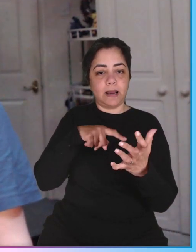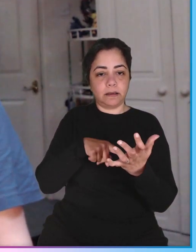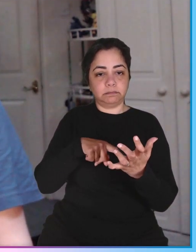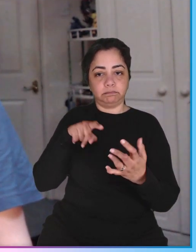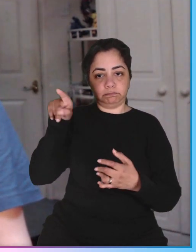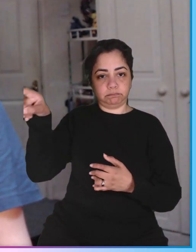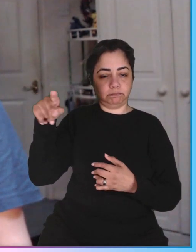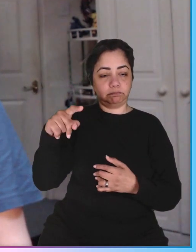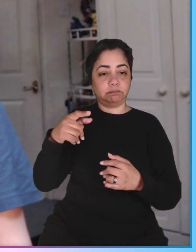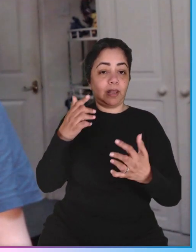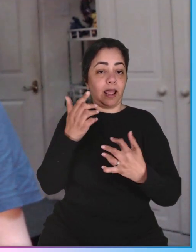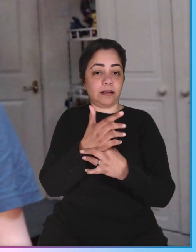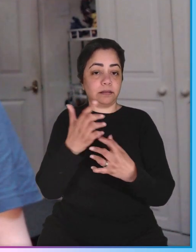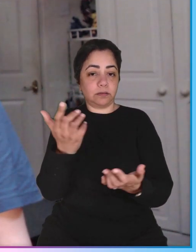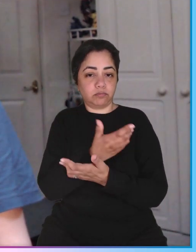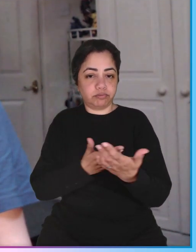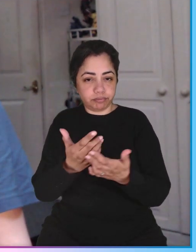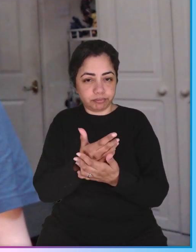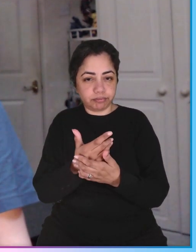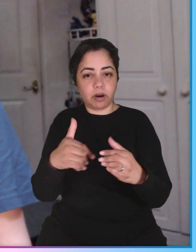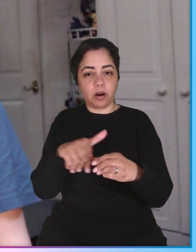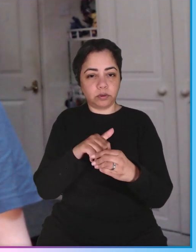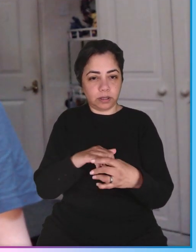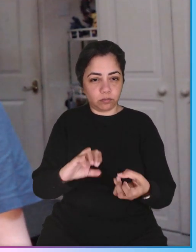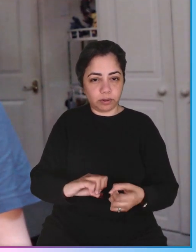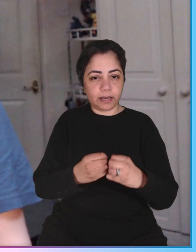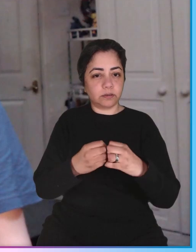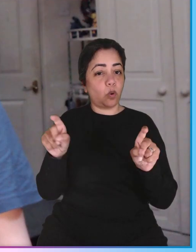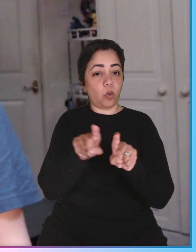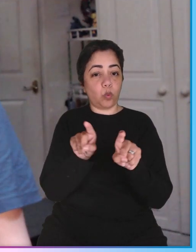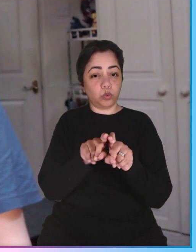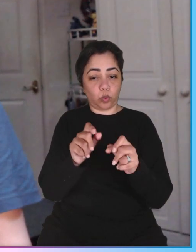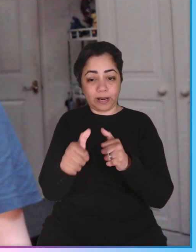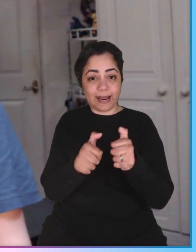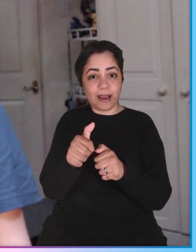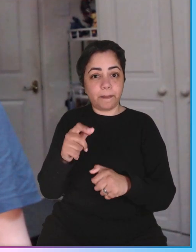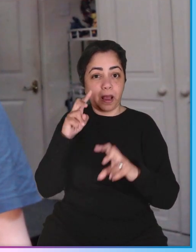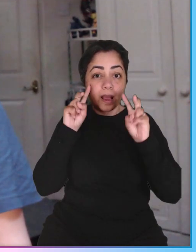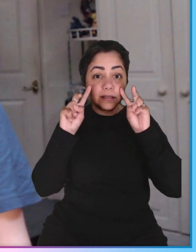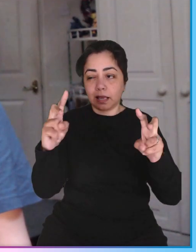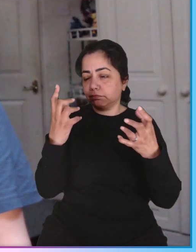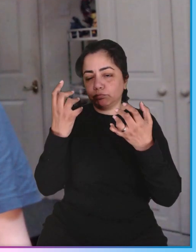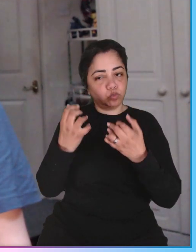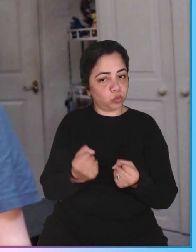Now, if you’re wondering why I use the term gamer without sight I use it because legal blindness, often just shortened to being blind,